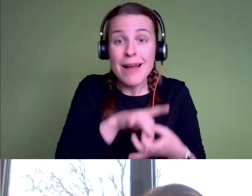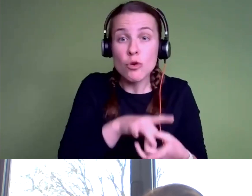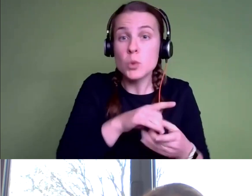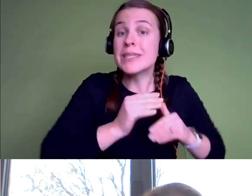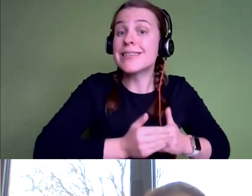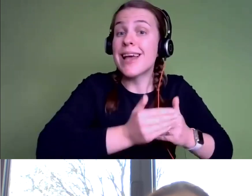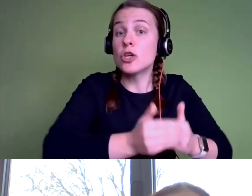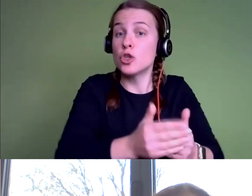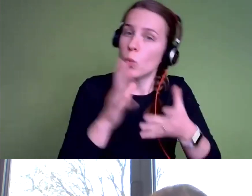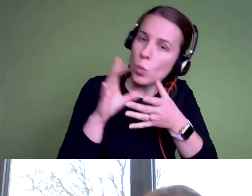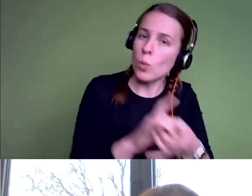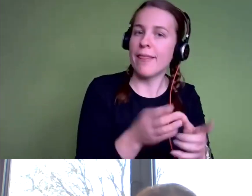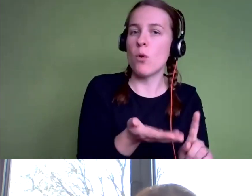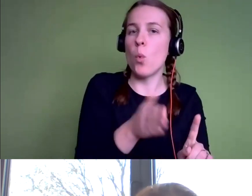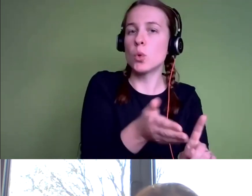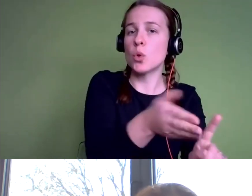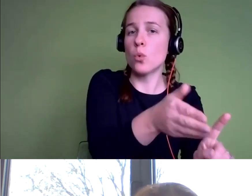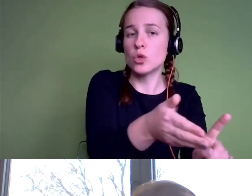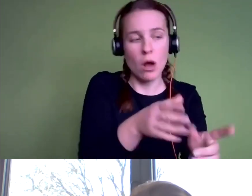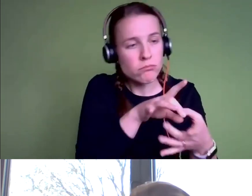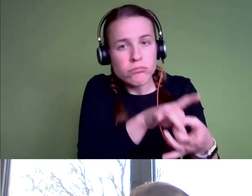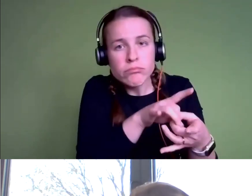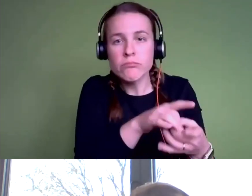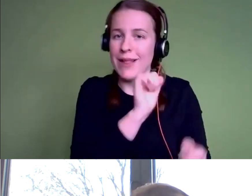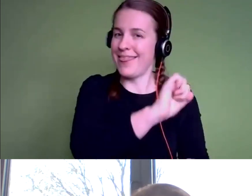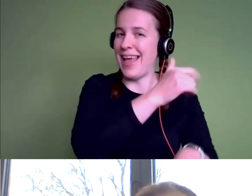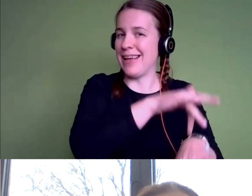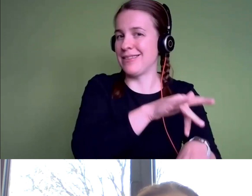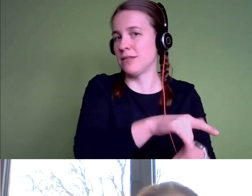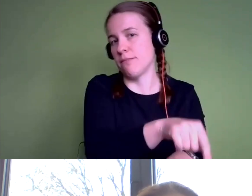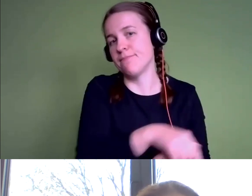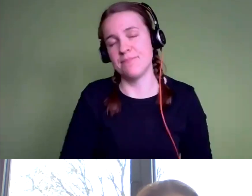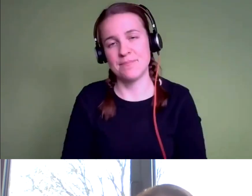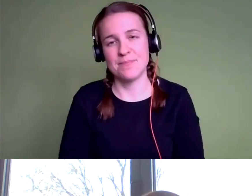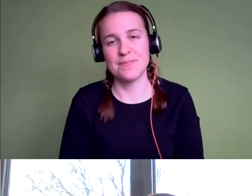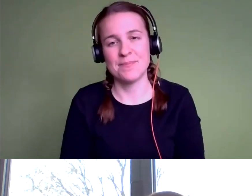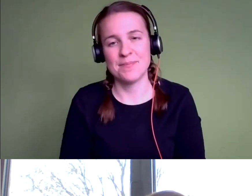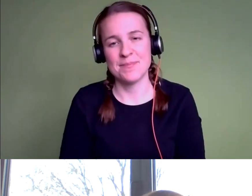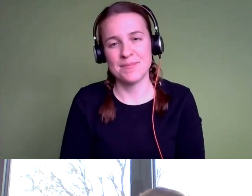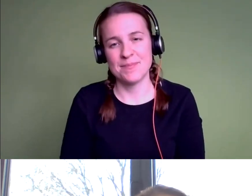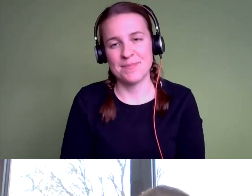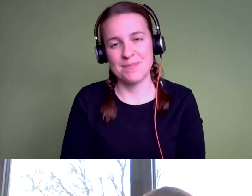be working with sense TouchBase Pears to hopefully deliver social and therapeutic horticulture sessions to